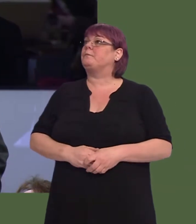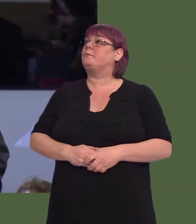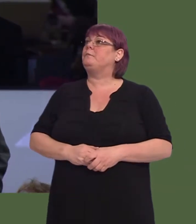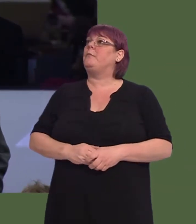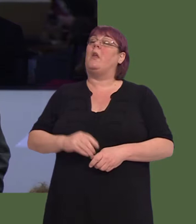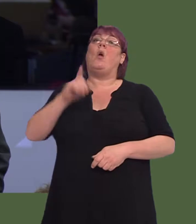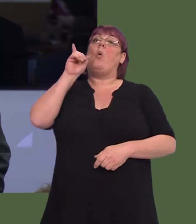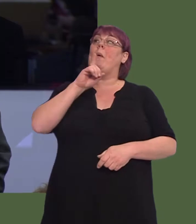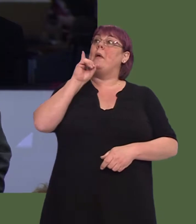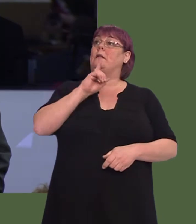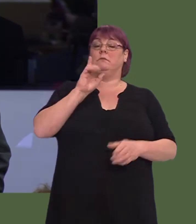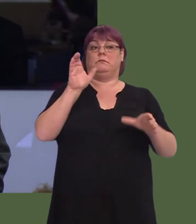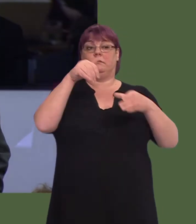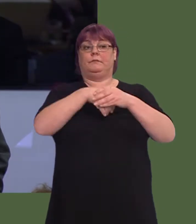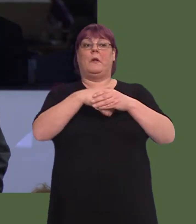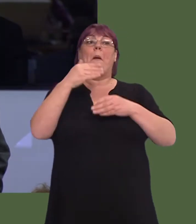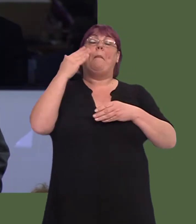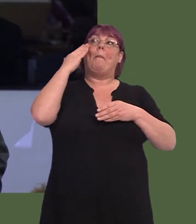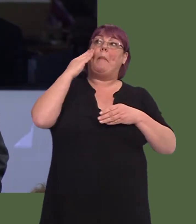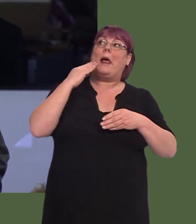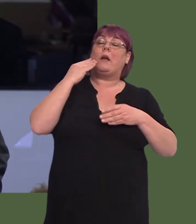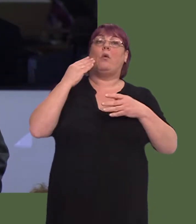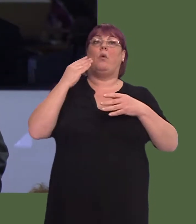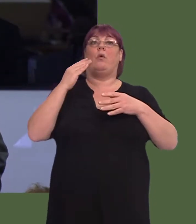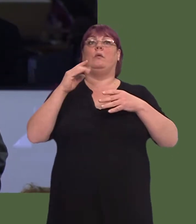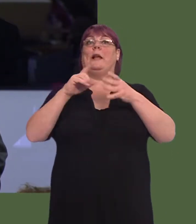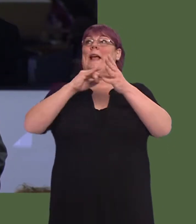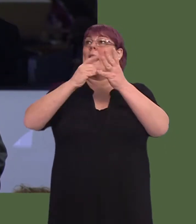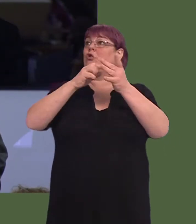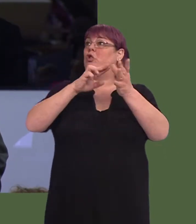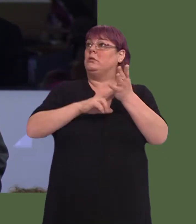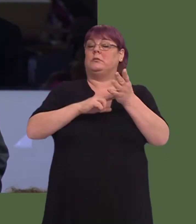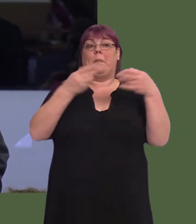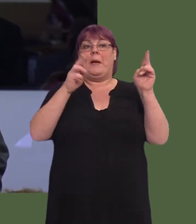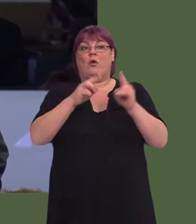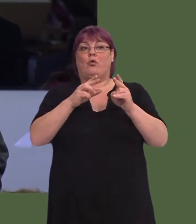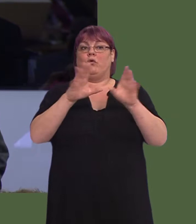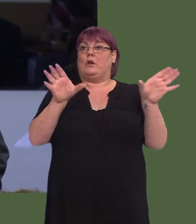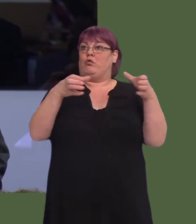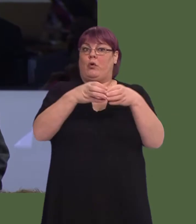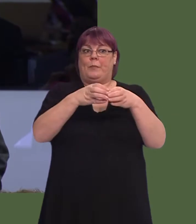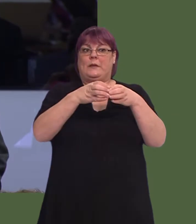Asian and ethnic minority backgrounds are less likely to attend cervical screening than white women.